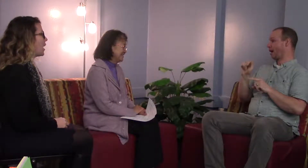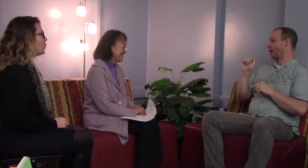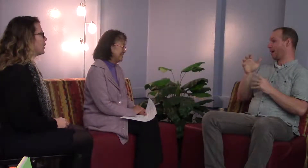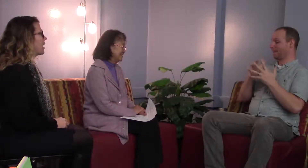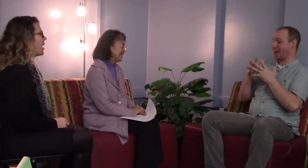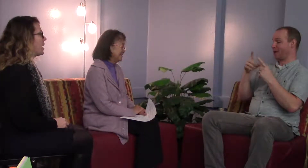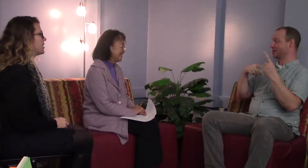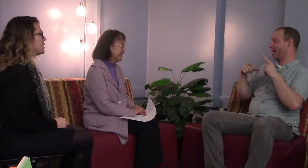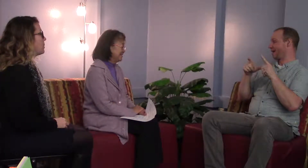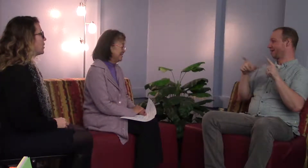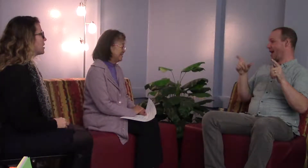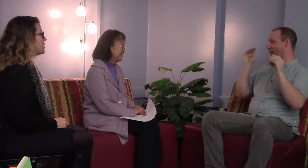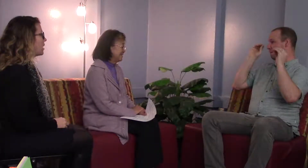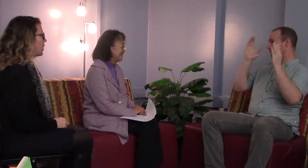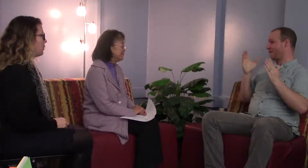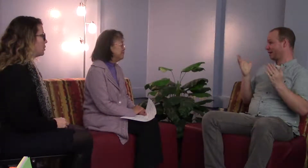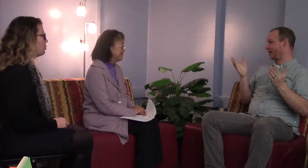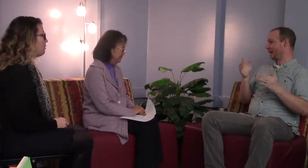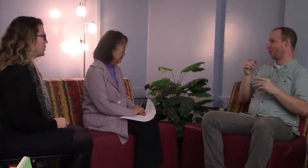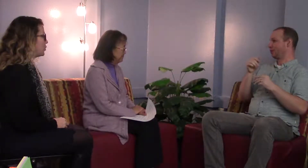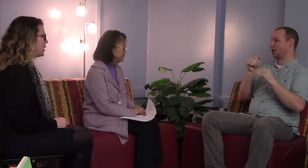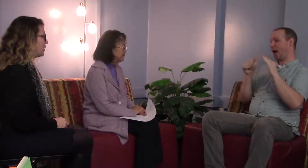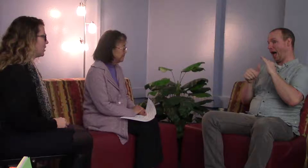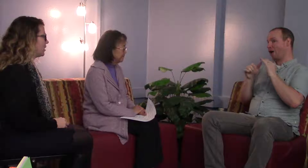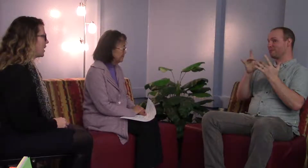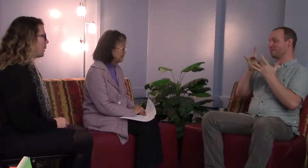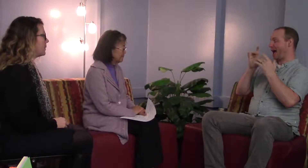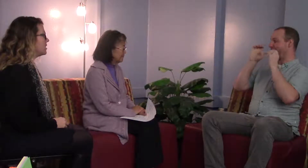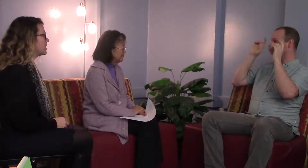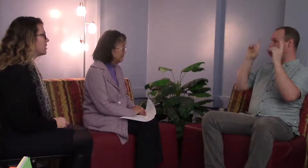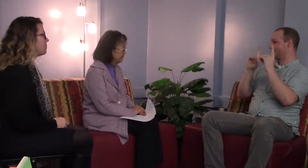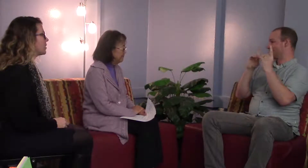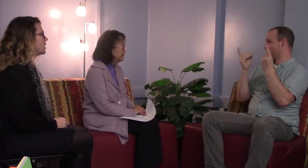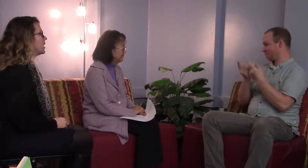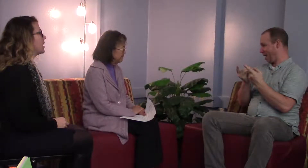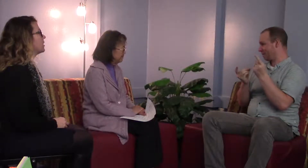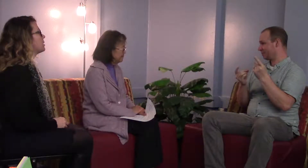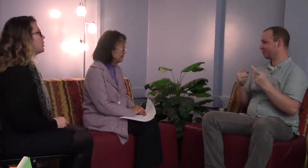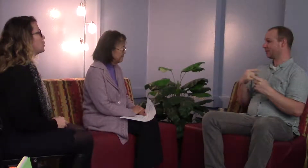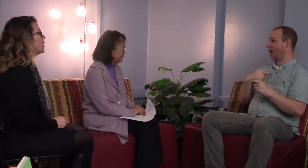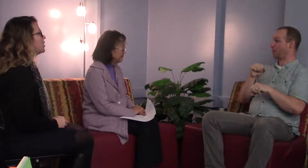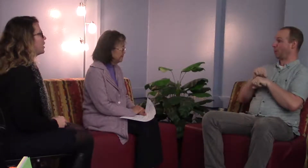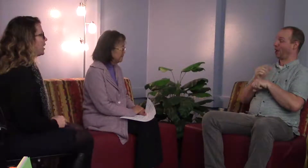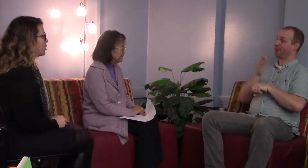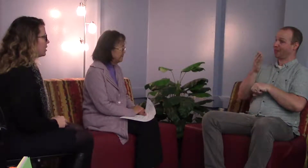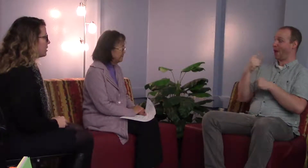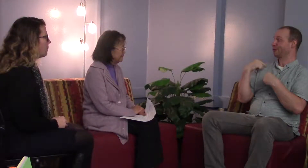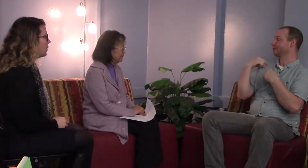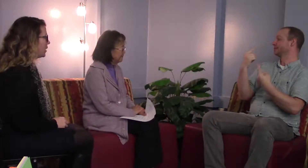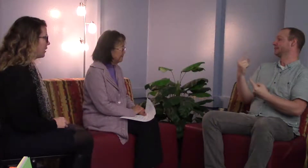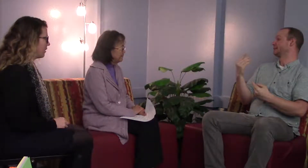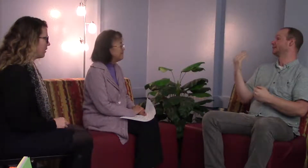I work as an American Sign Language professor here on campus in the special education building.